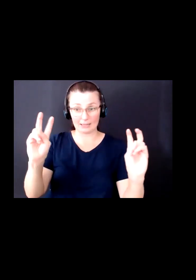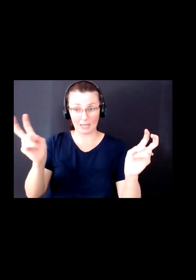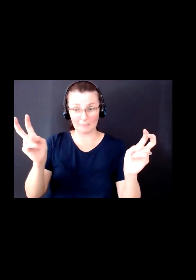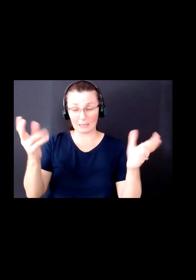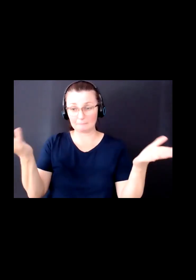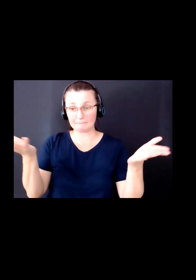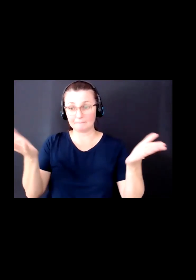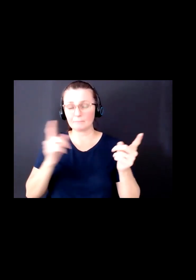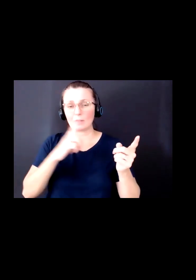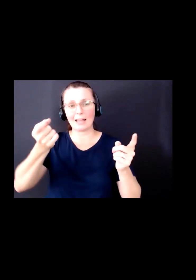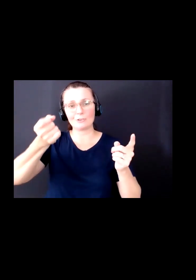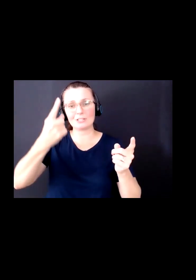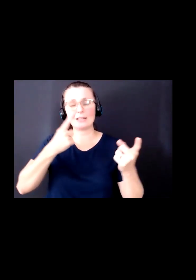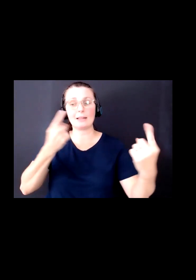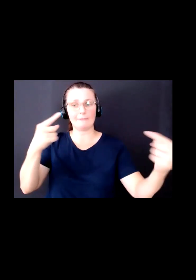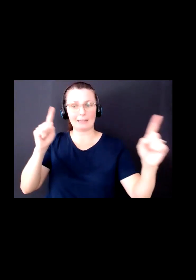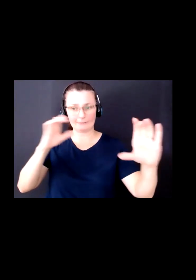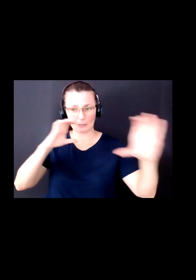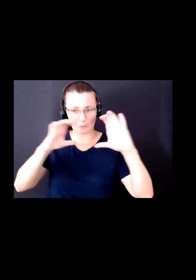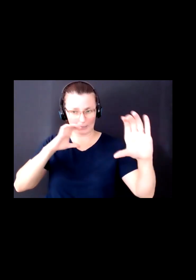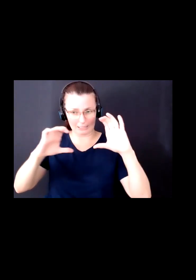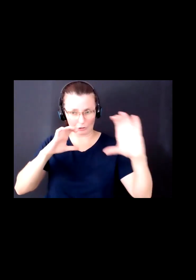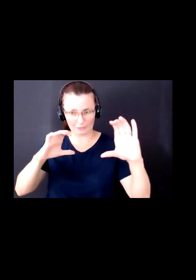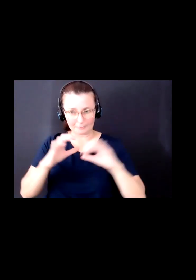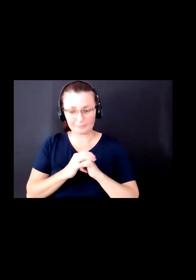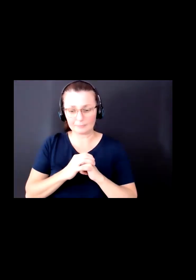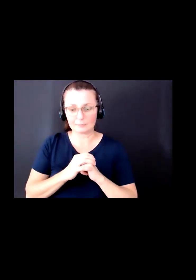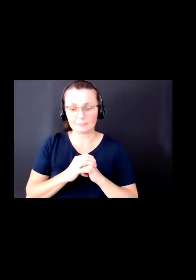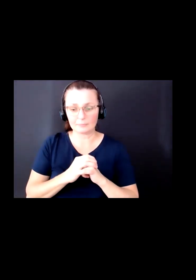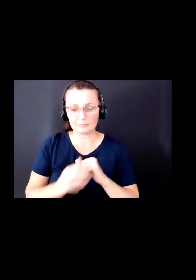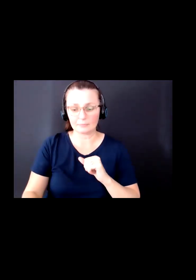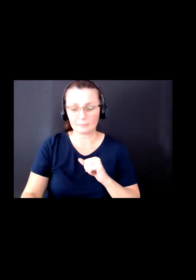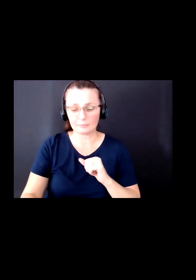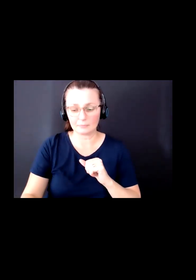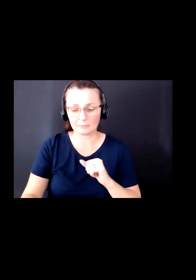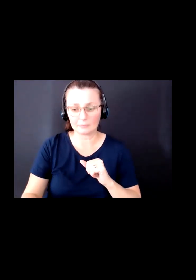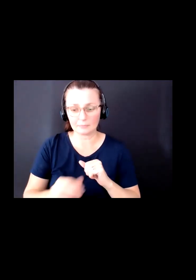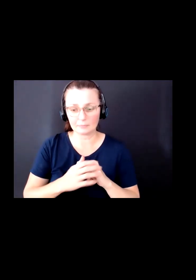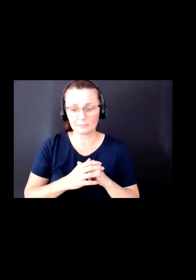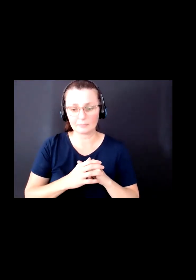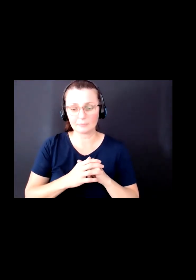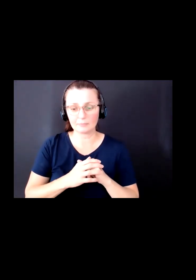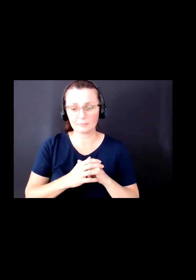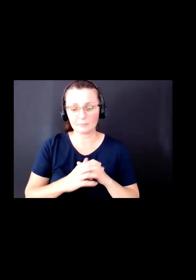communication. So on this slide we have an image of the words